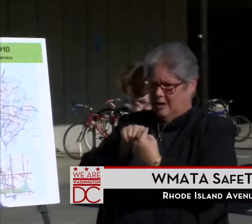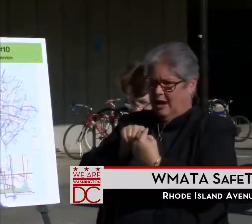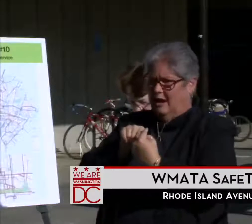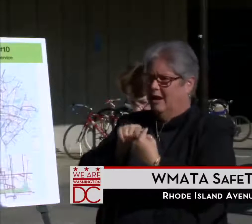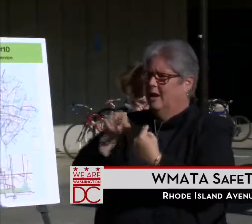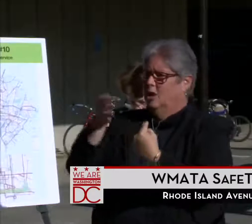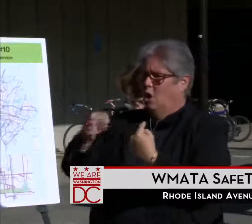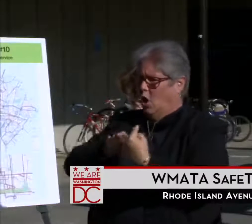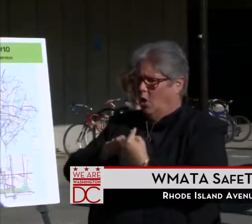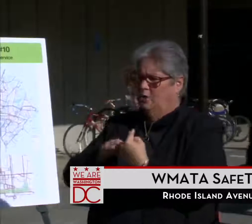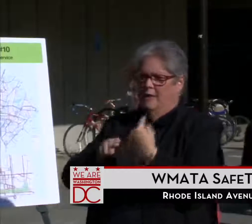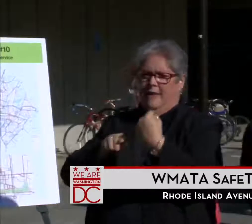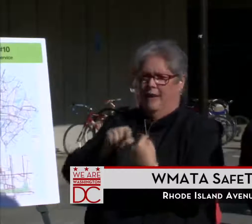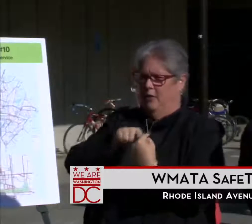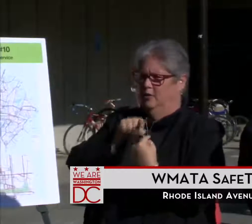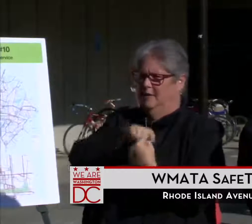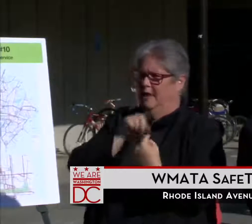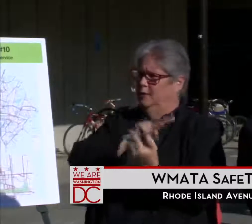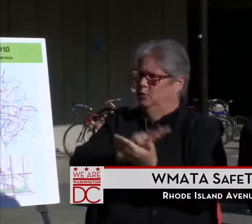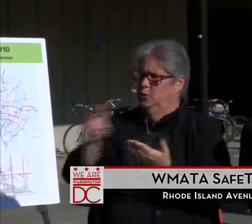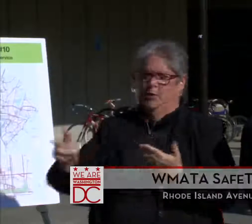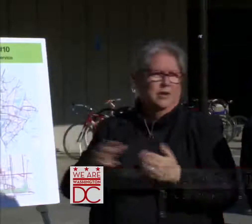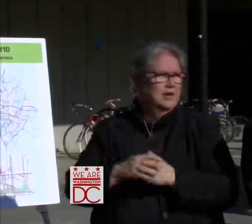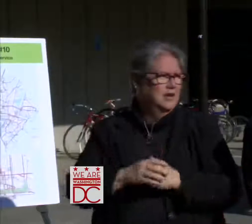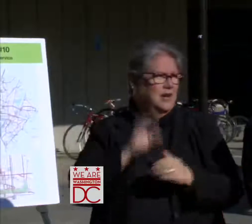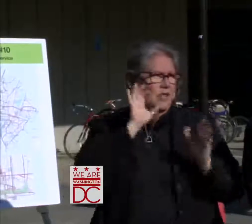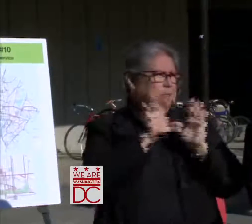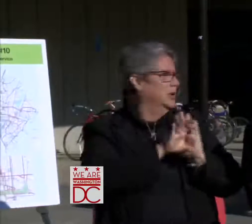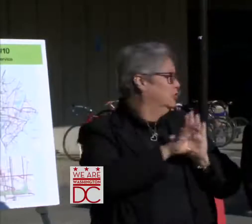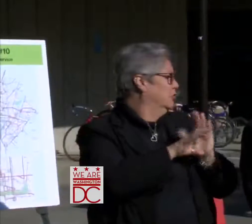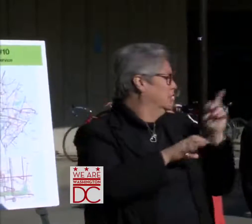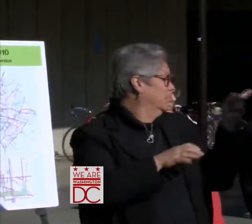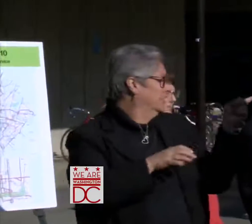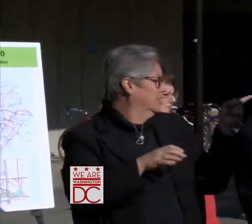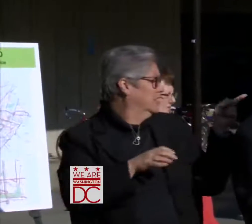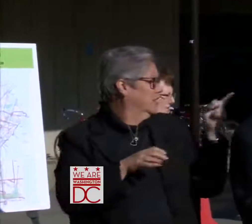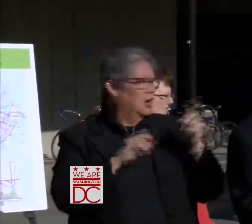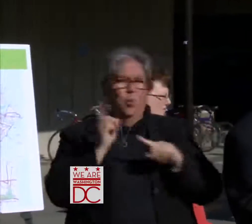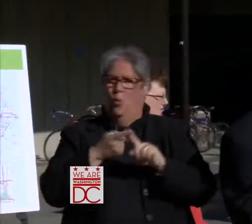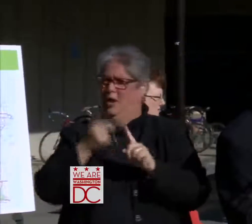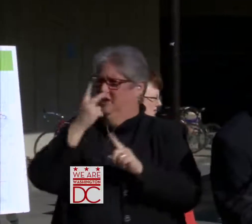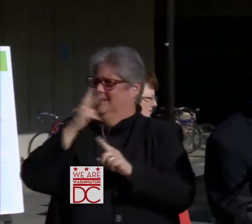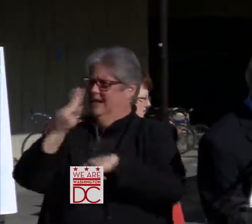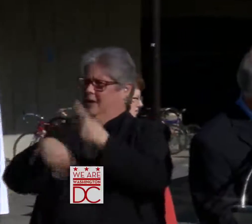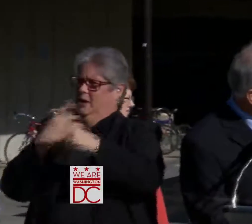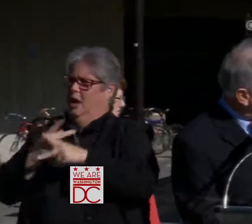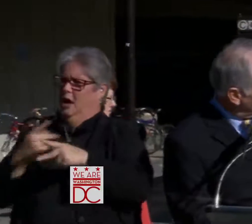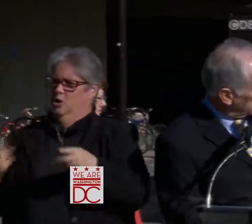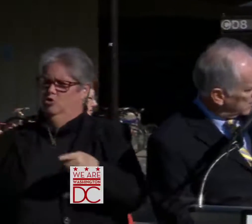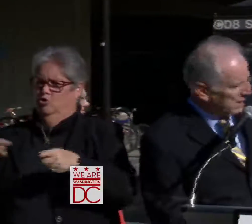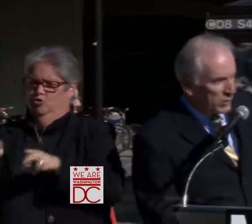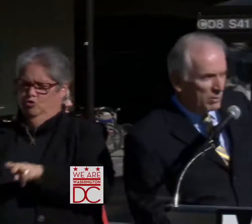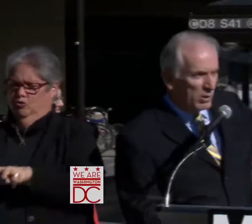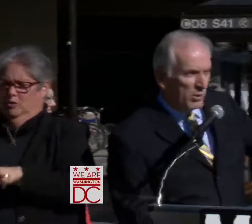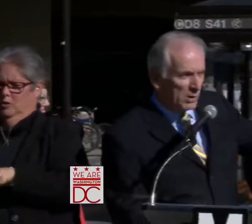SURE. I THINK IT IS THE PHOTO BEHIND ME RIGHT THERE. WHEN YOU LOOK AT THIS TYPE OF CROSS OVER YOU CAN SEE WHAT IT